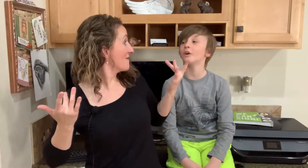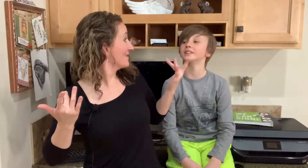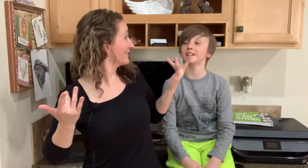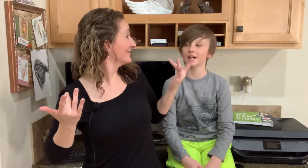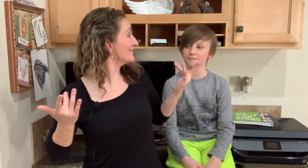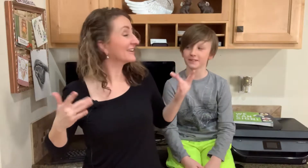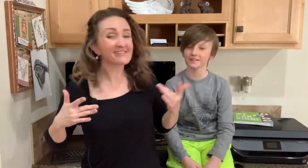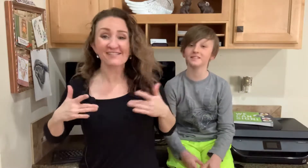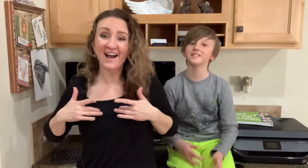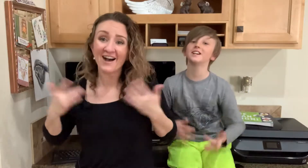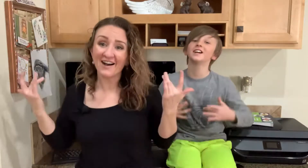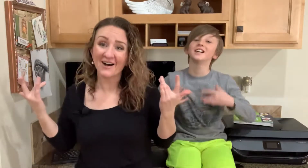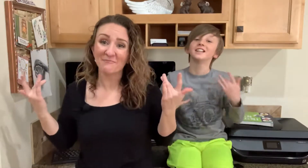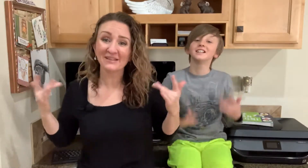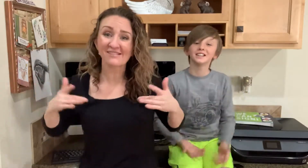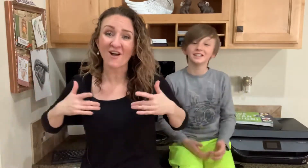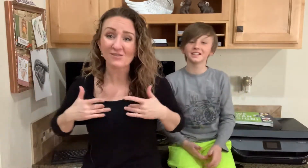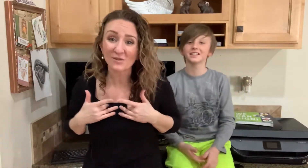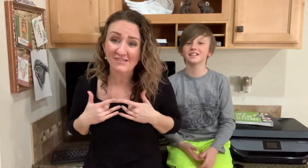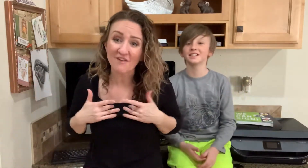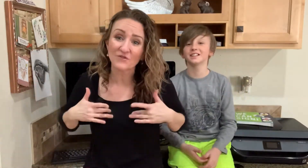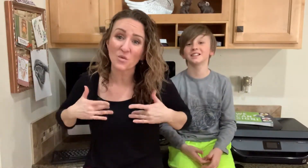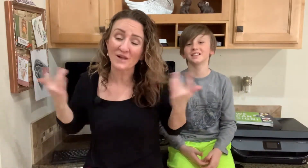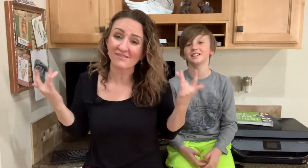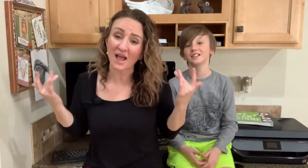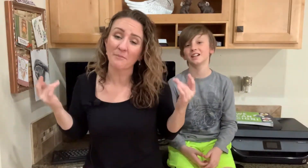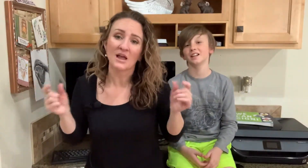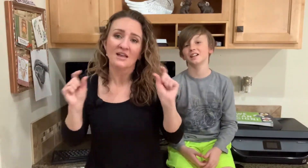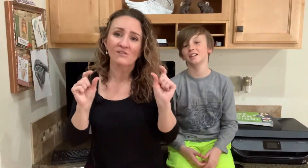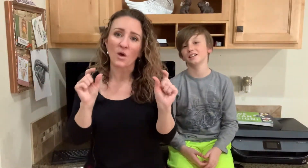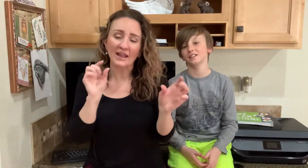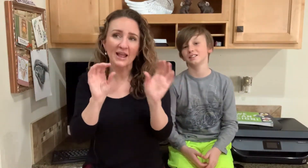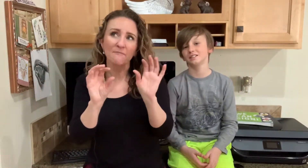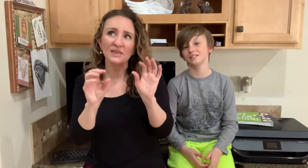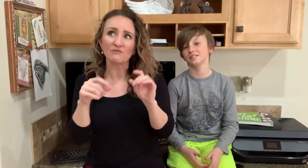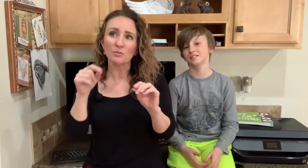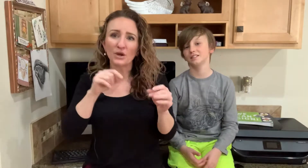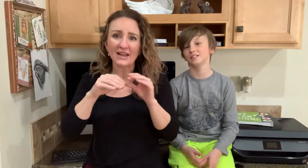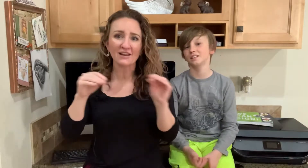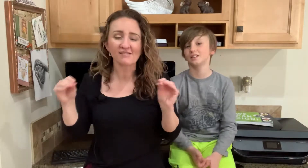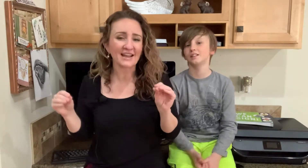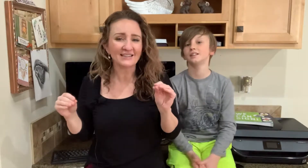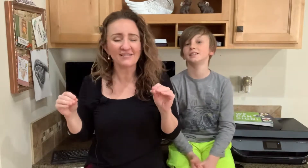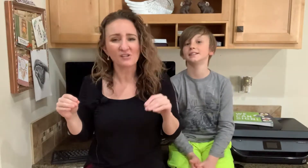What's up? What's up! It's also the sign for "What's up?". So if you put it in a sentence,